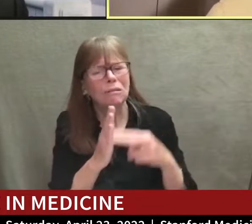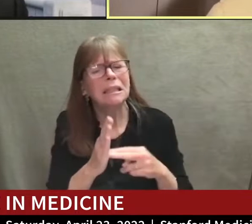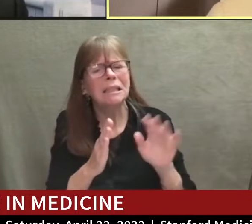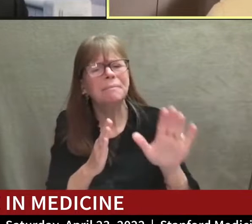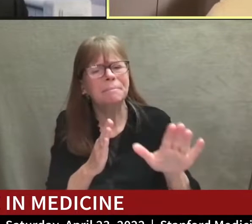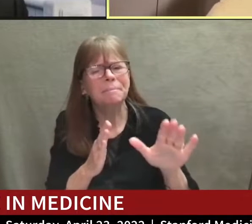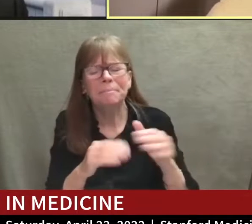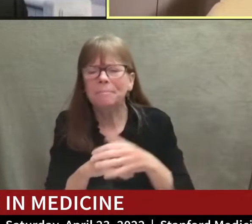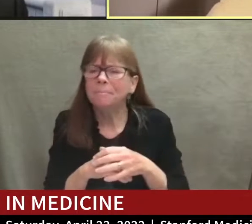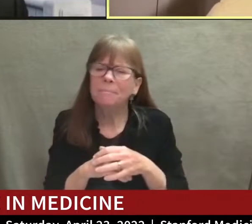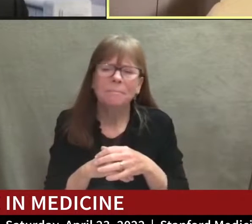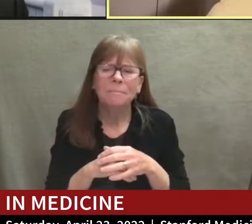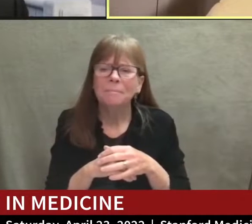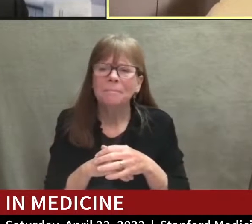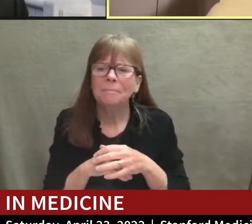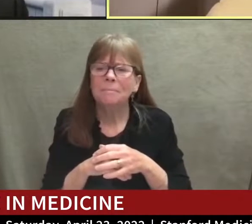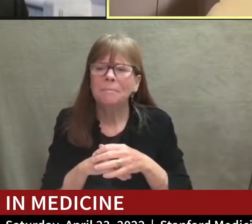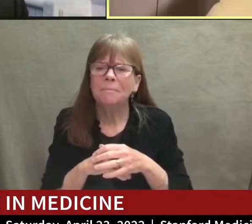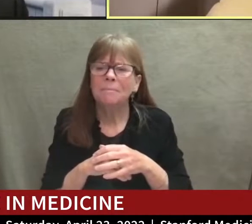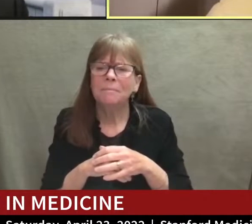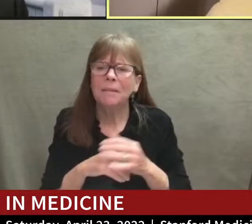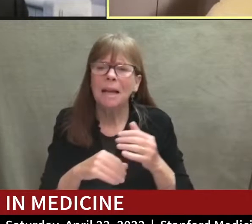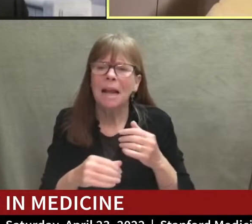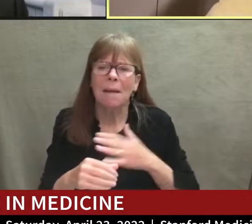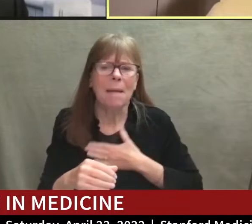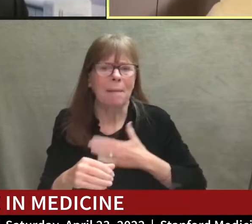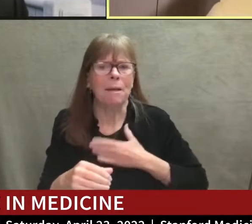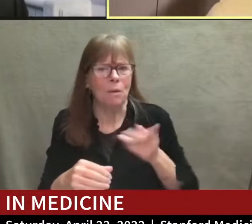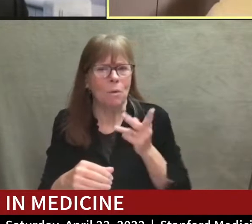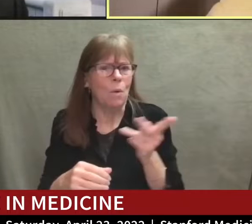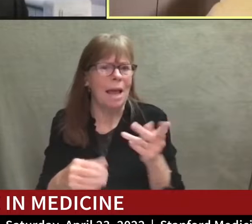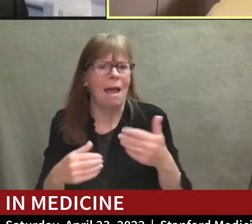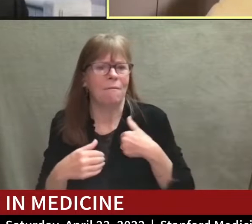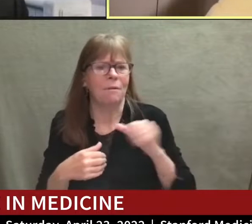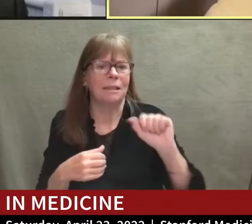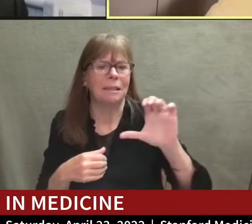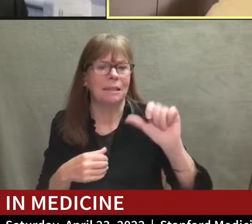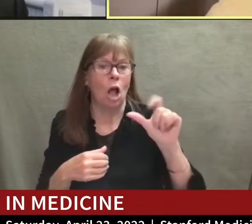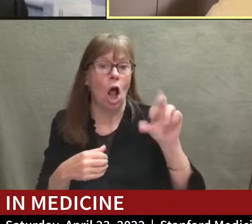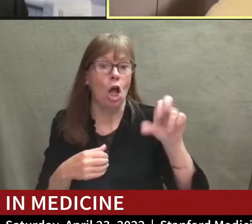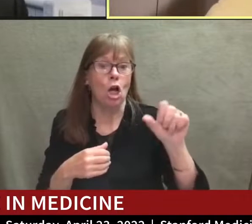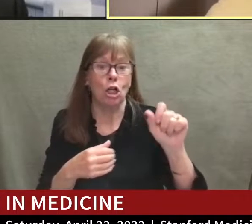so excited that both scholars working in this area. That’s really